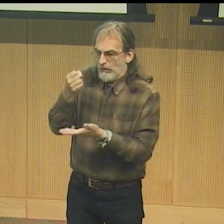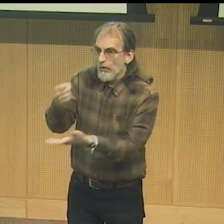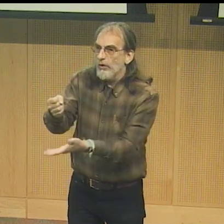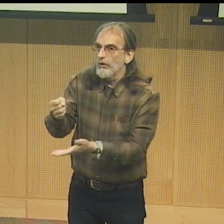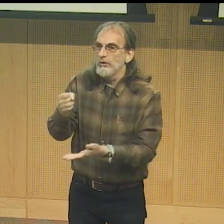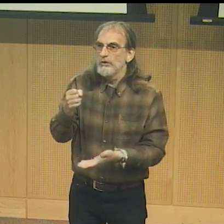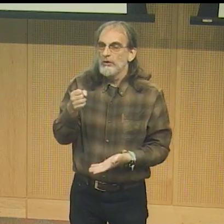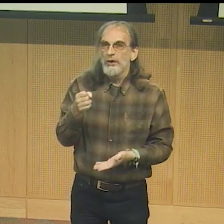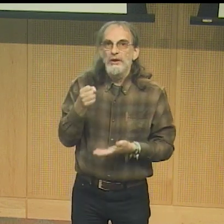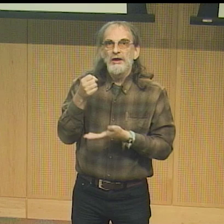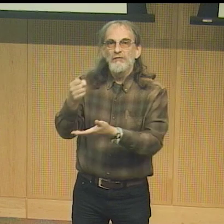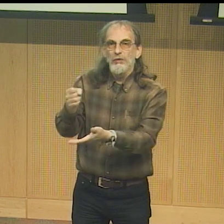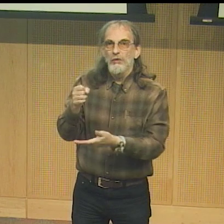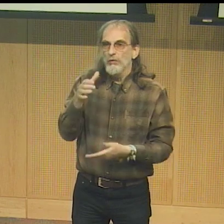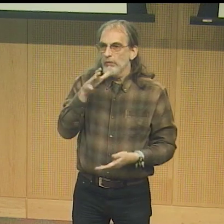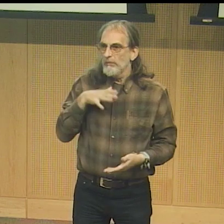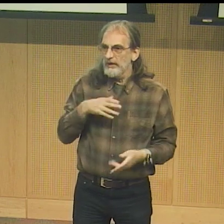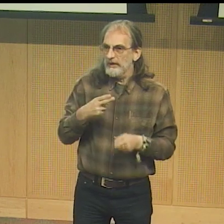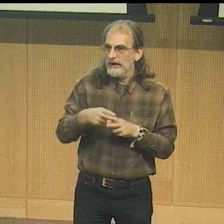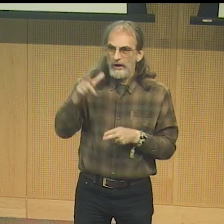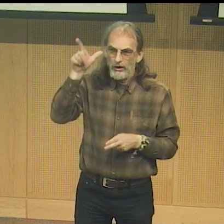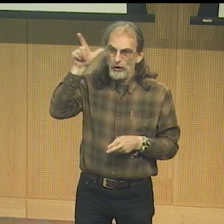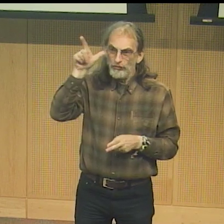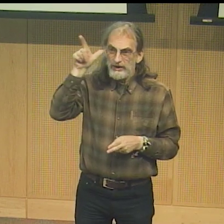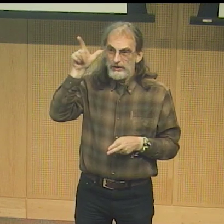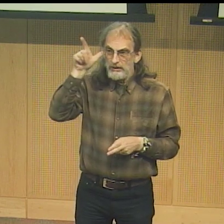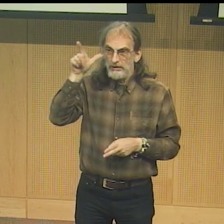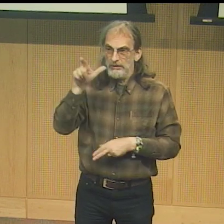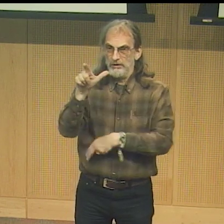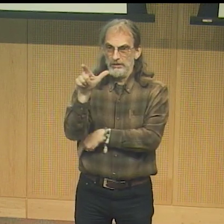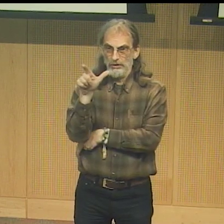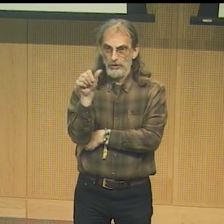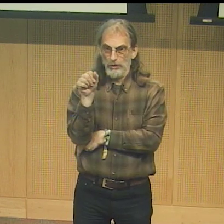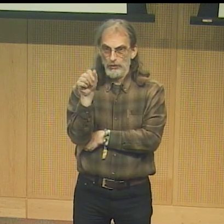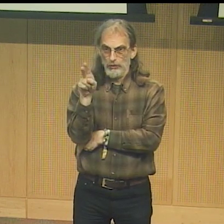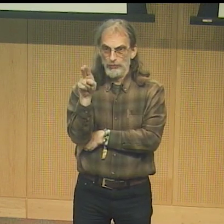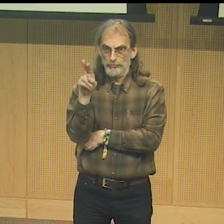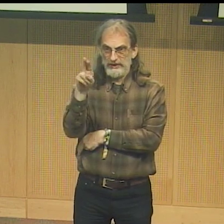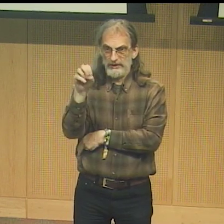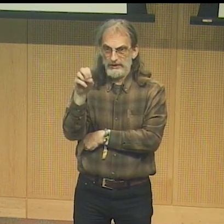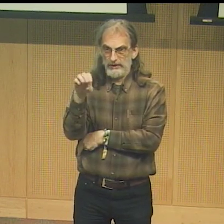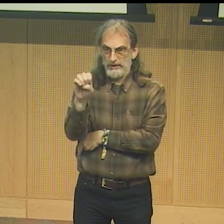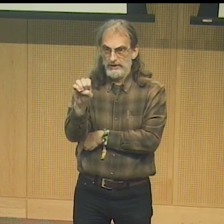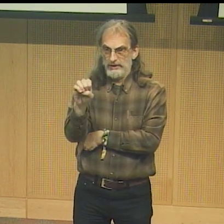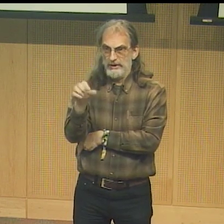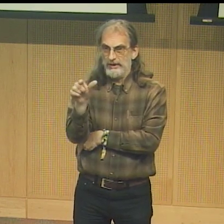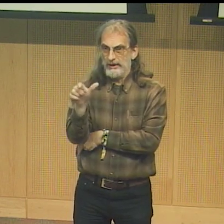Recently, the Deafhood Foundation awarded a grant to